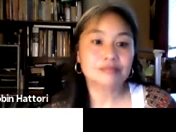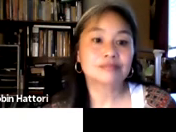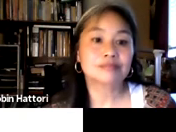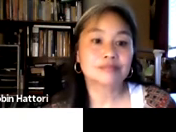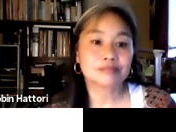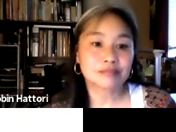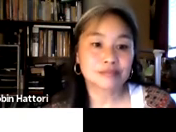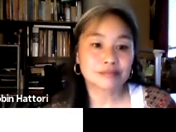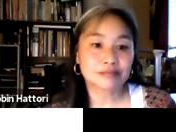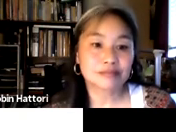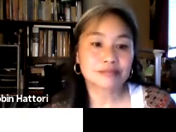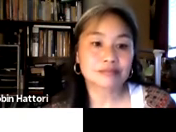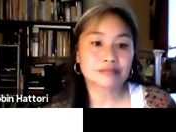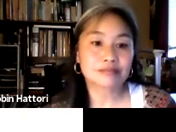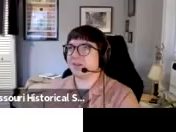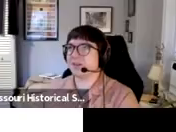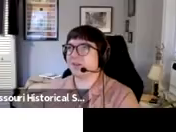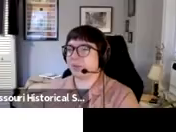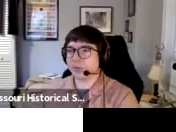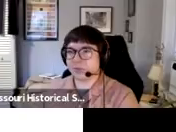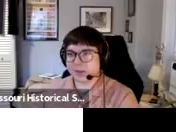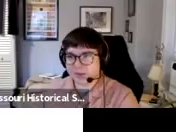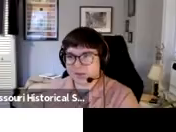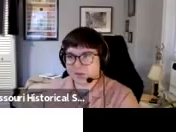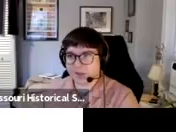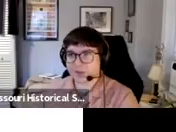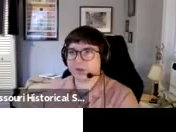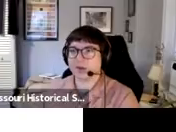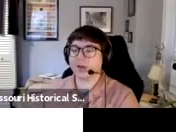You mentioned several family members fought in World War Two did any fight in the 400 and 42nd.